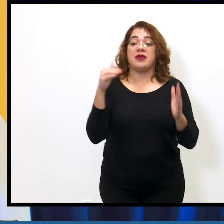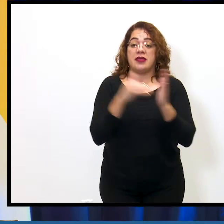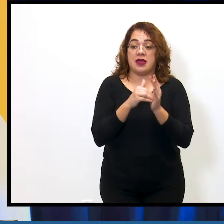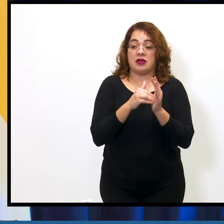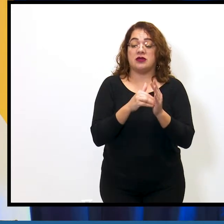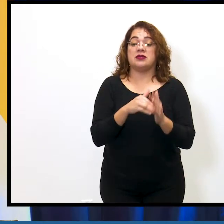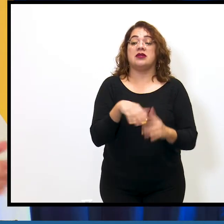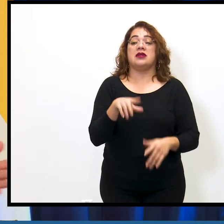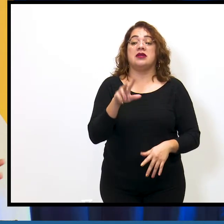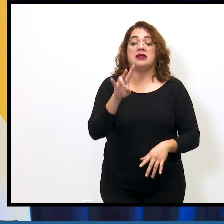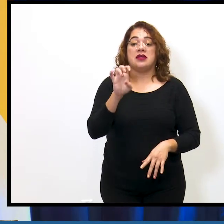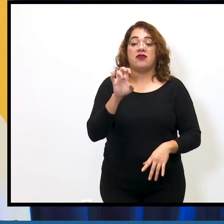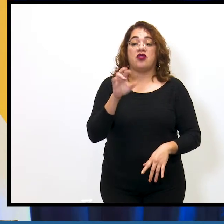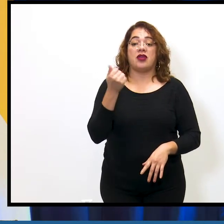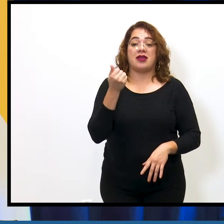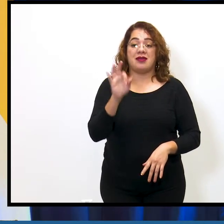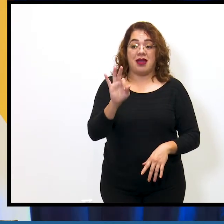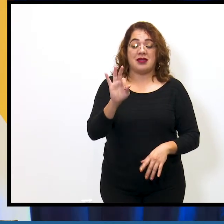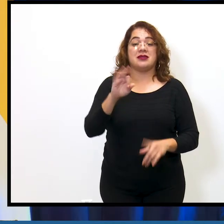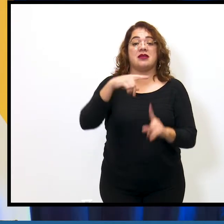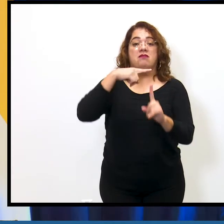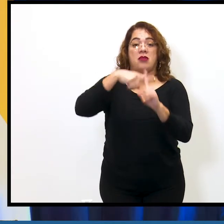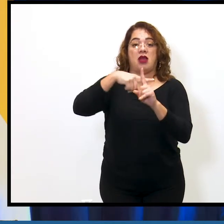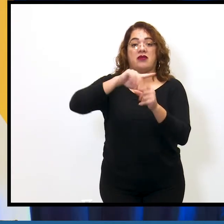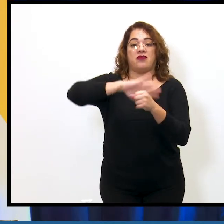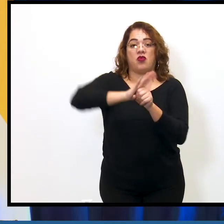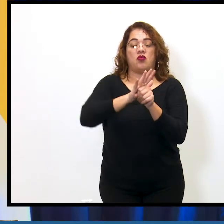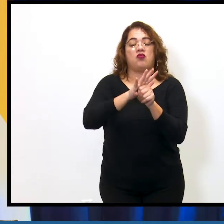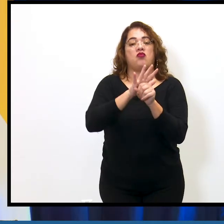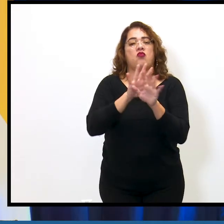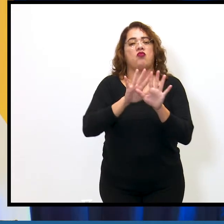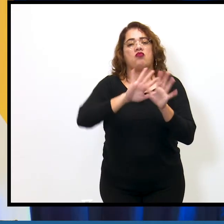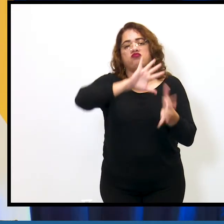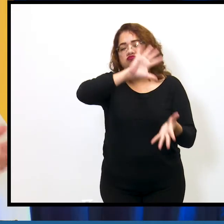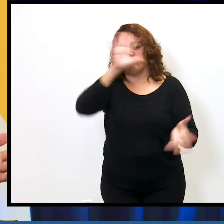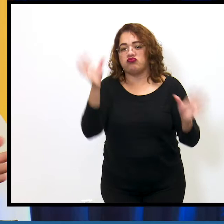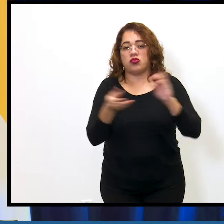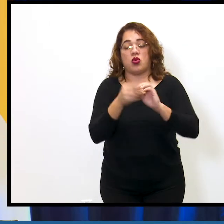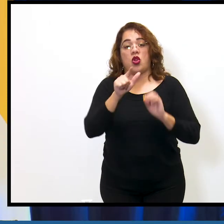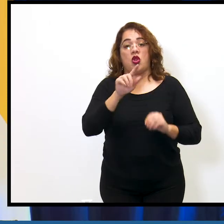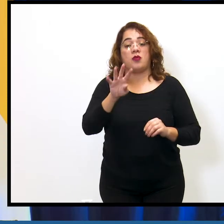that have tested positive overall. We of course know that almost 20,000 of them have,